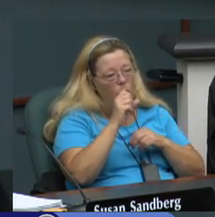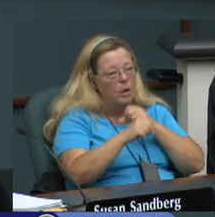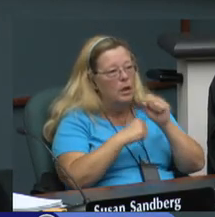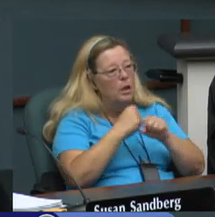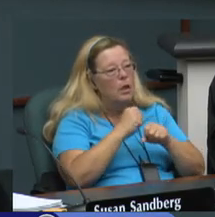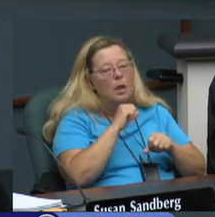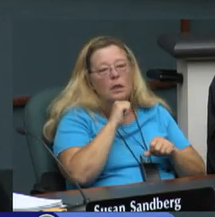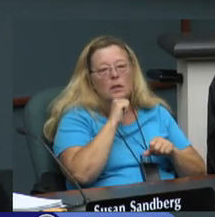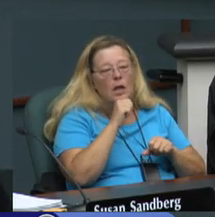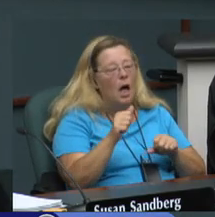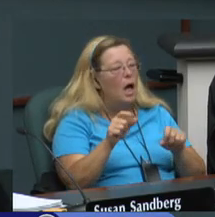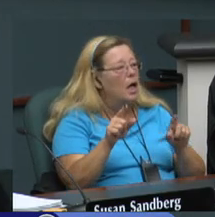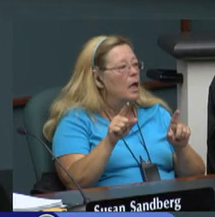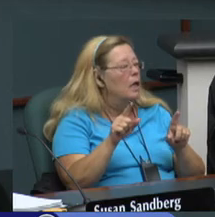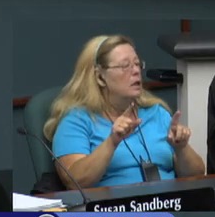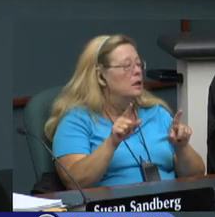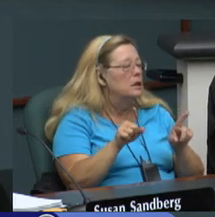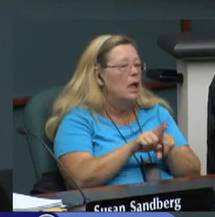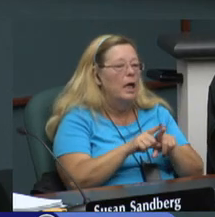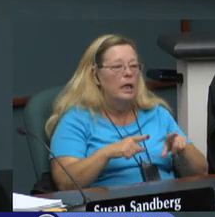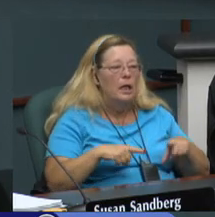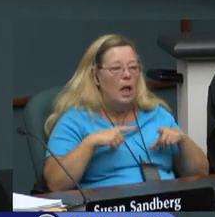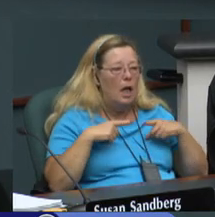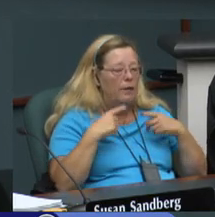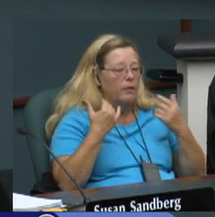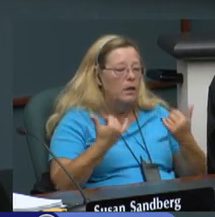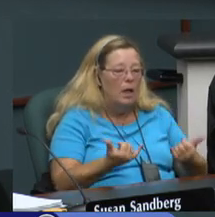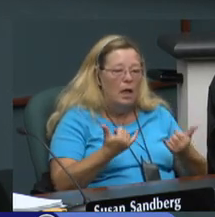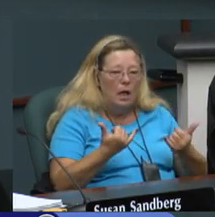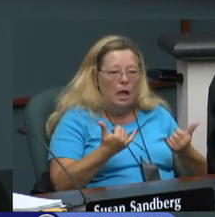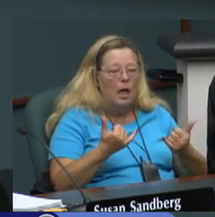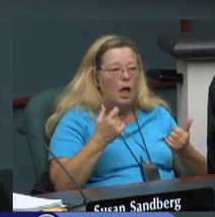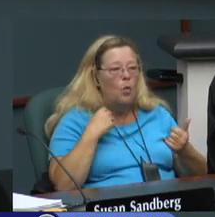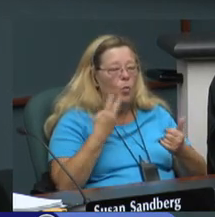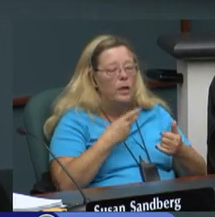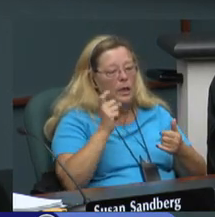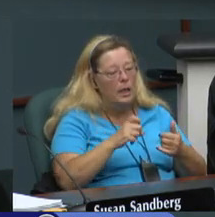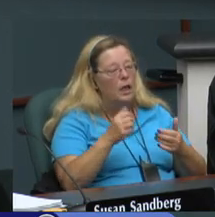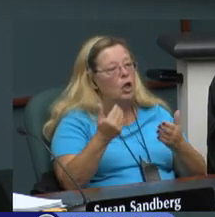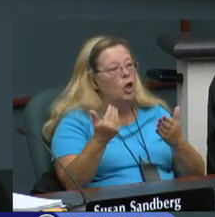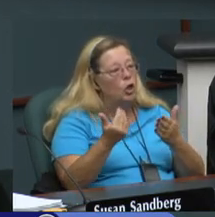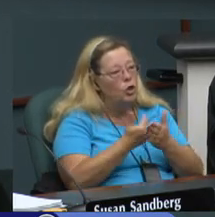anything like life now okay we need a new paradigm single family housing